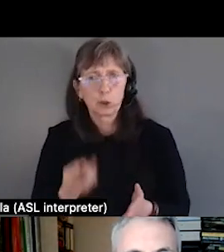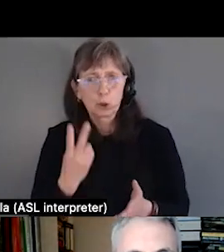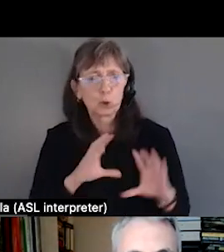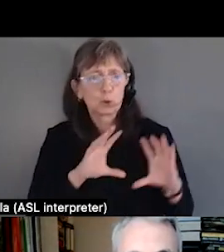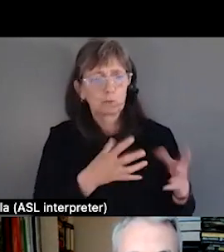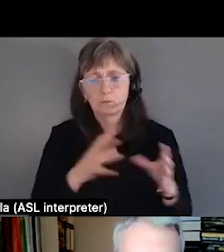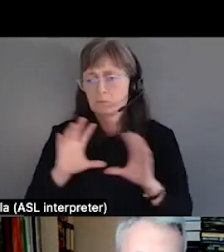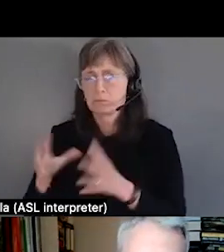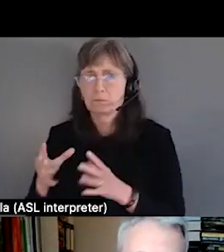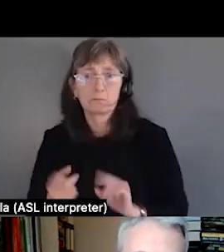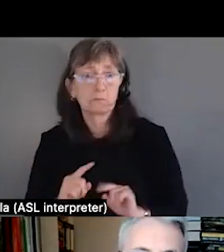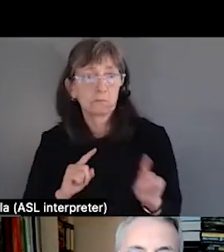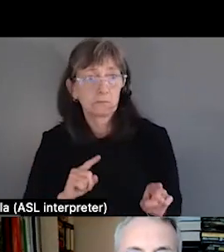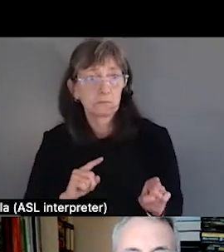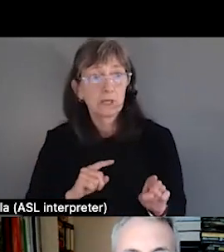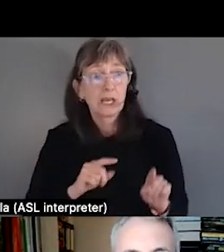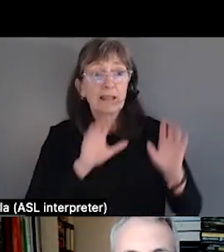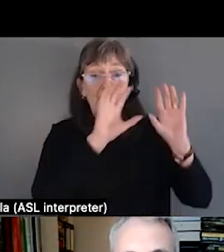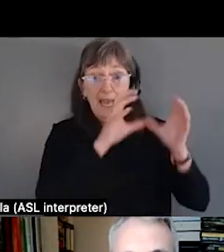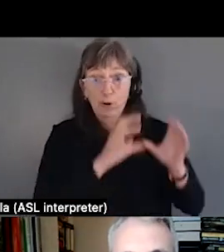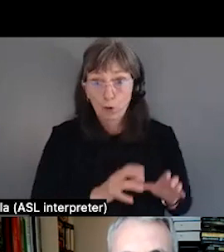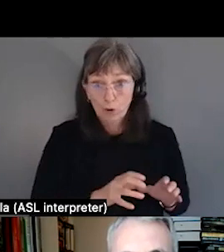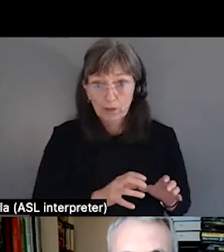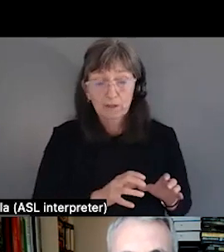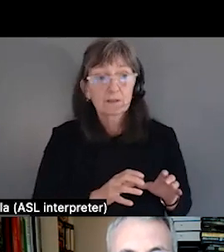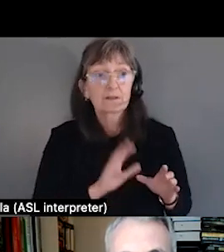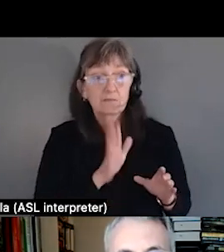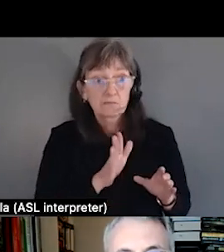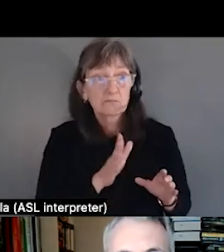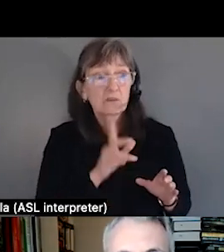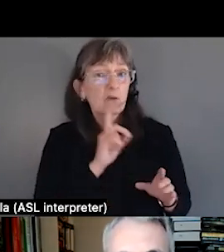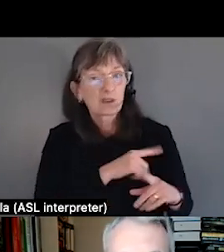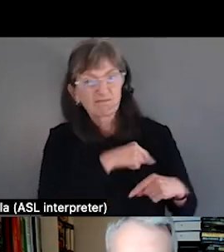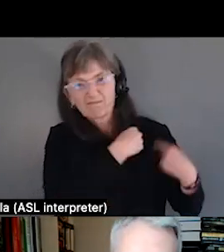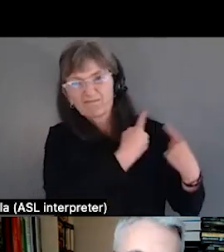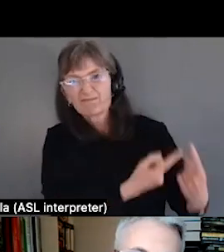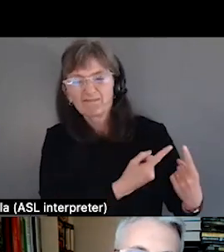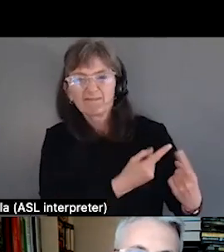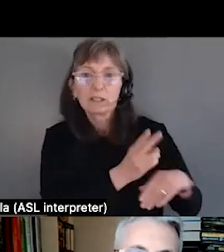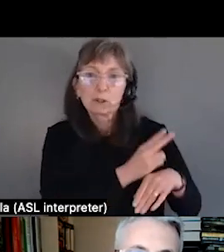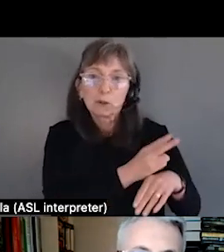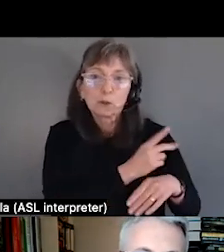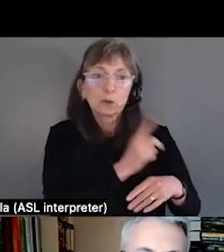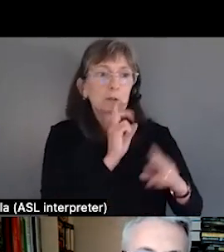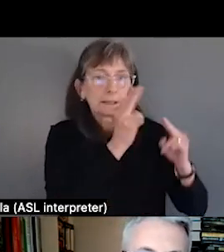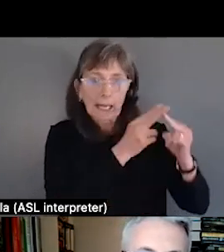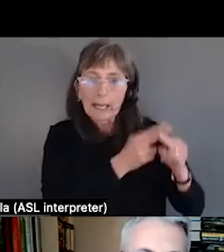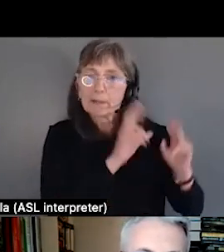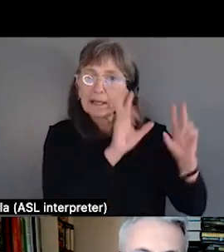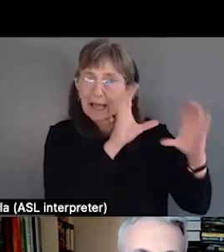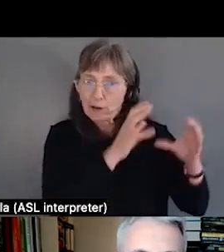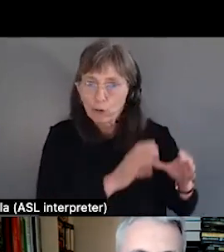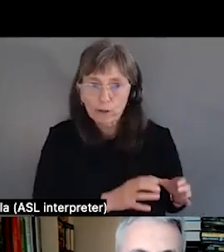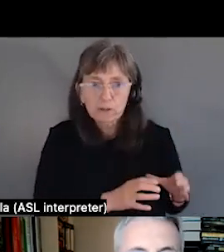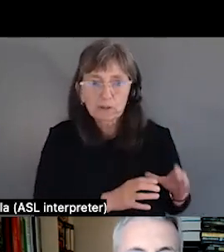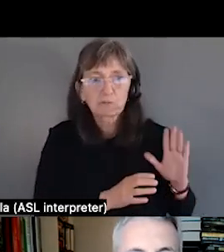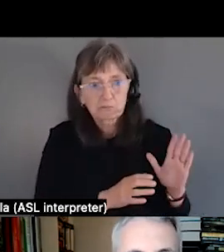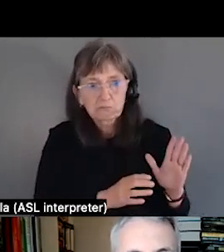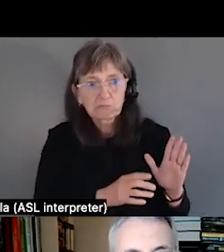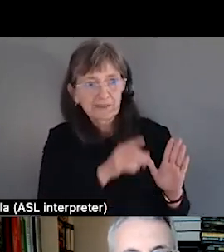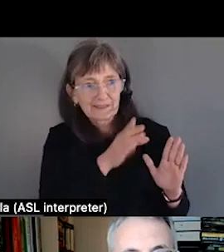It's the categories in terms of the traditional hierarchical tree depicted on the left here in